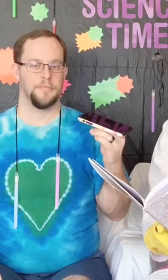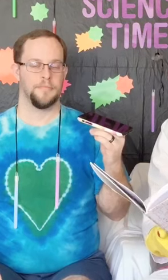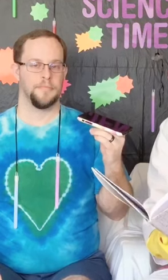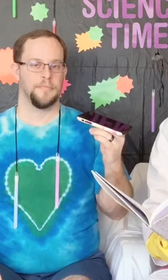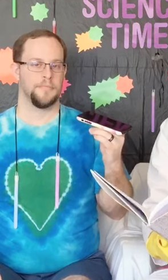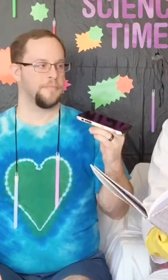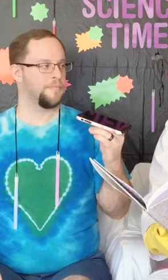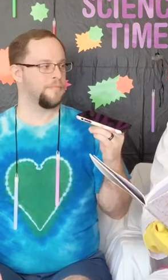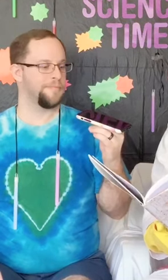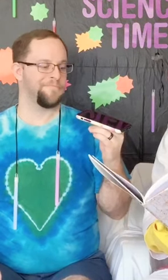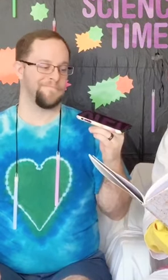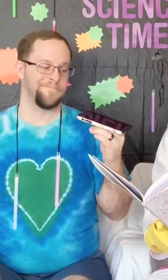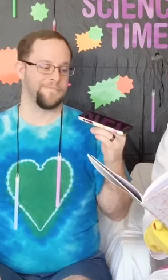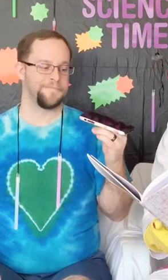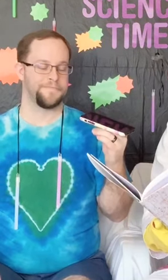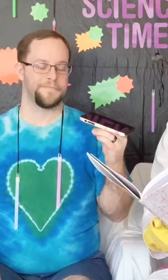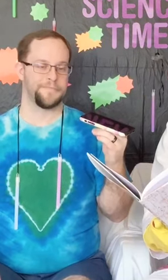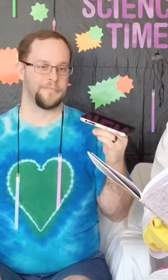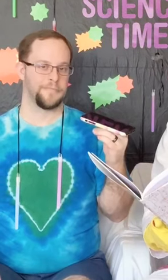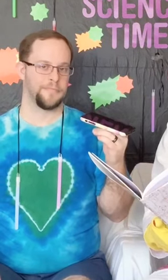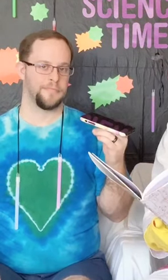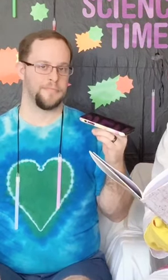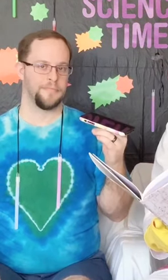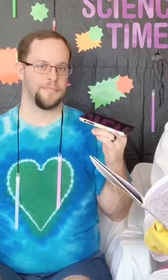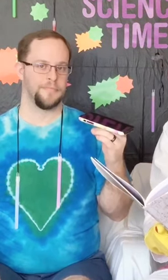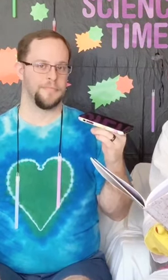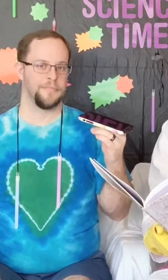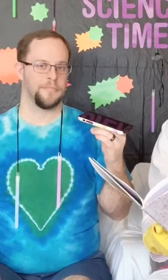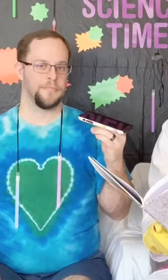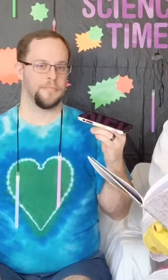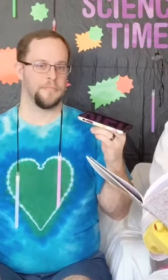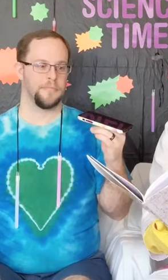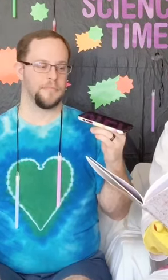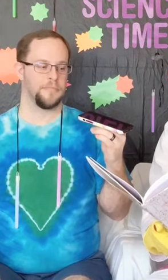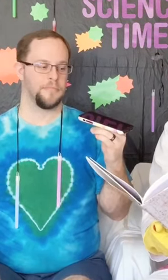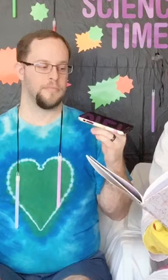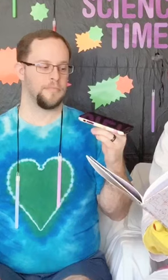such a big mess. "Does it have to be so? Is that part of